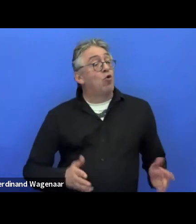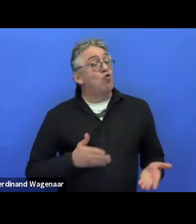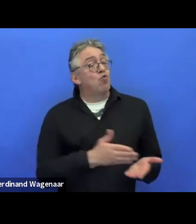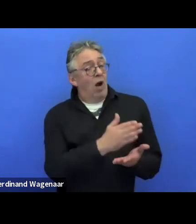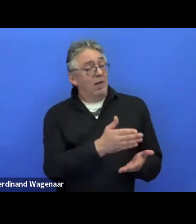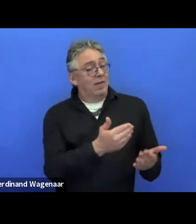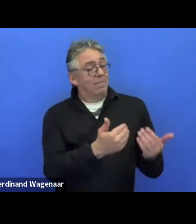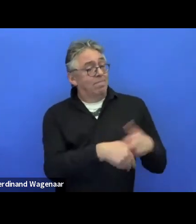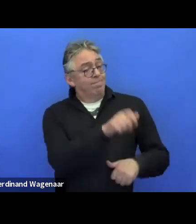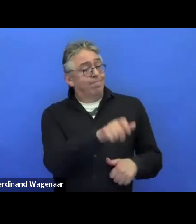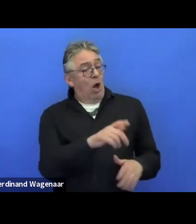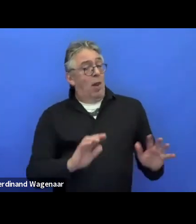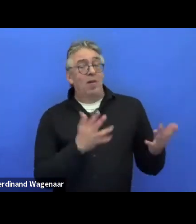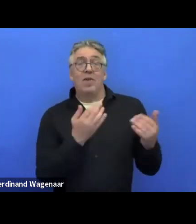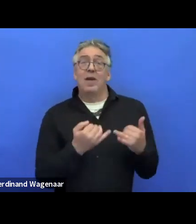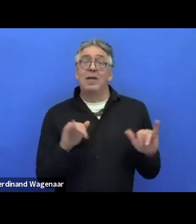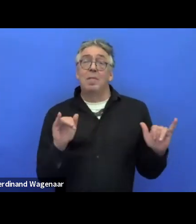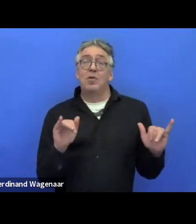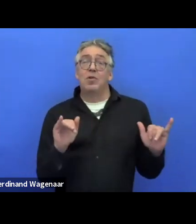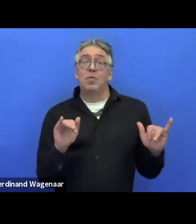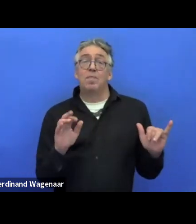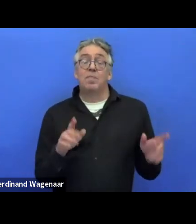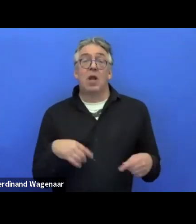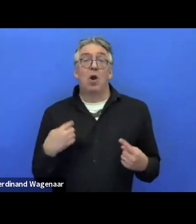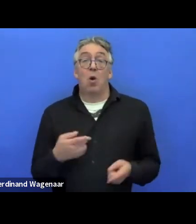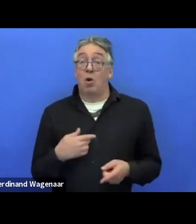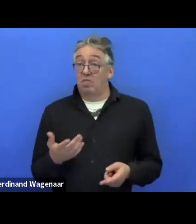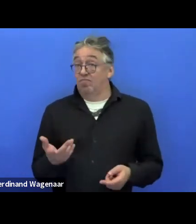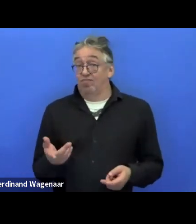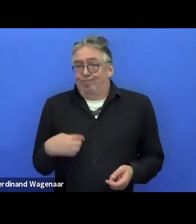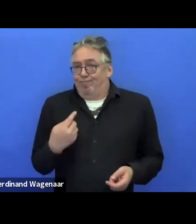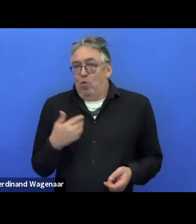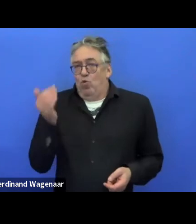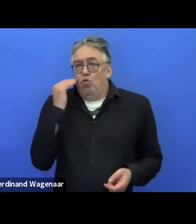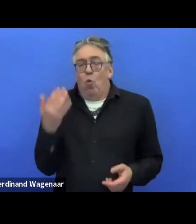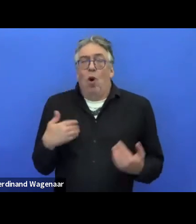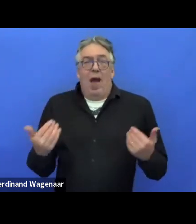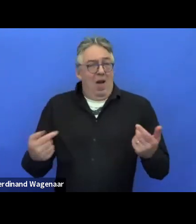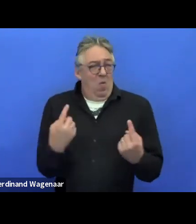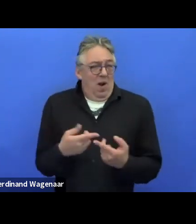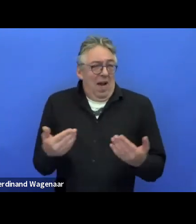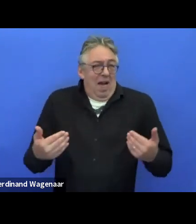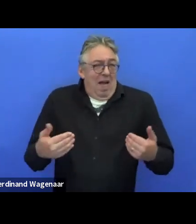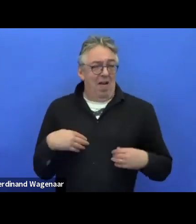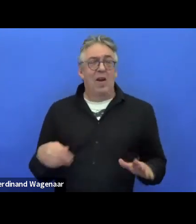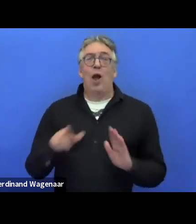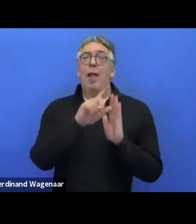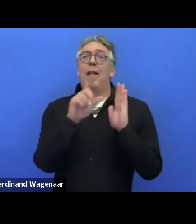We, of course, have a legal basis behind that because you cannot complaint and just say I don't like this,